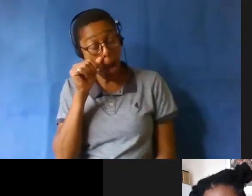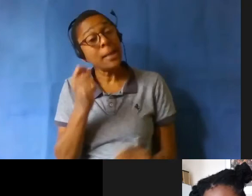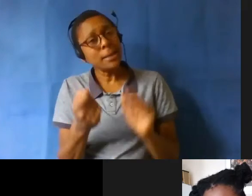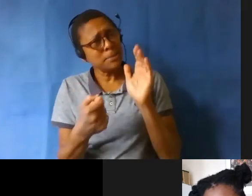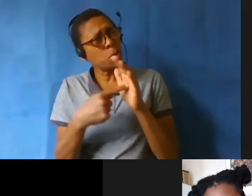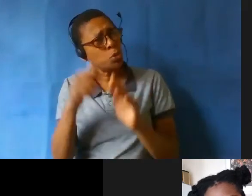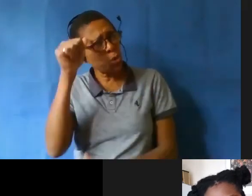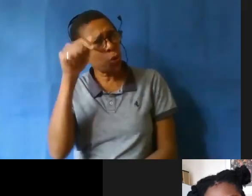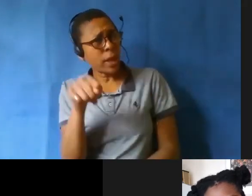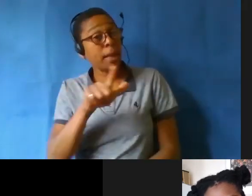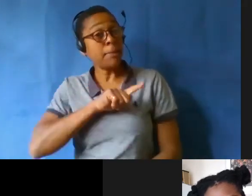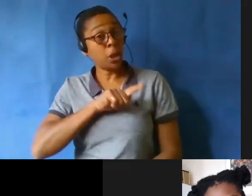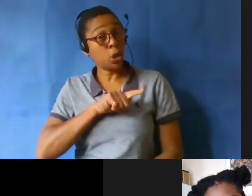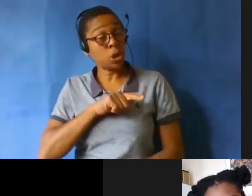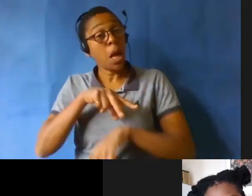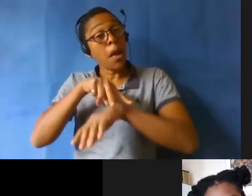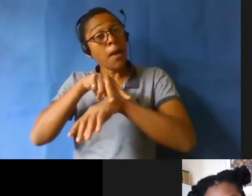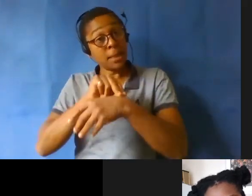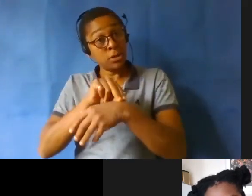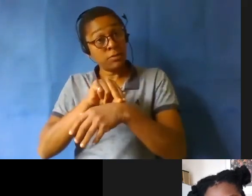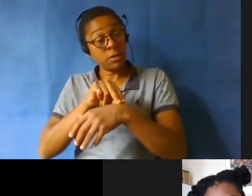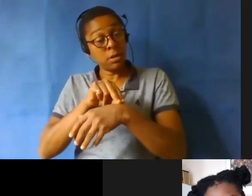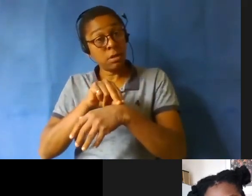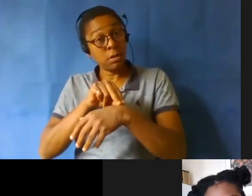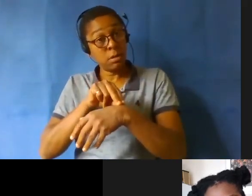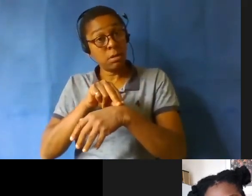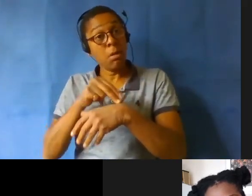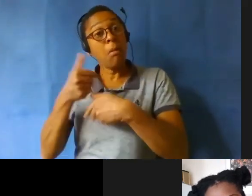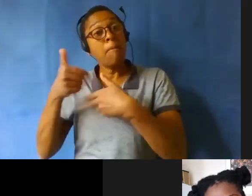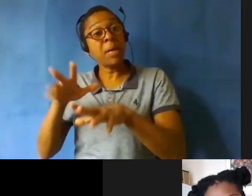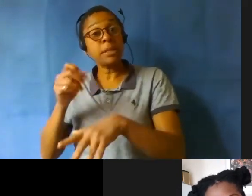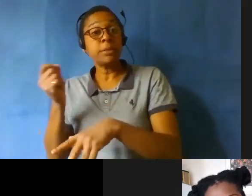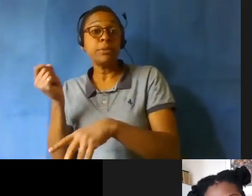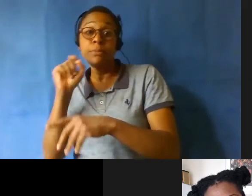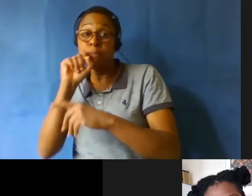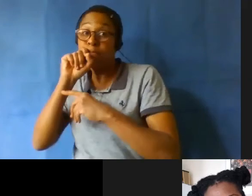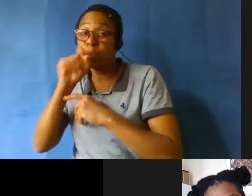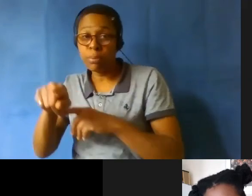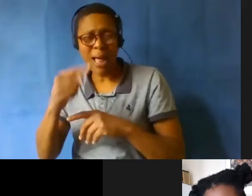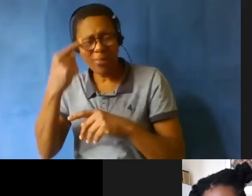officer had also been spat by somebody, George Creon I believe and he